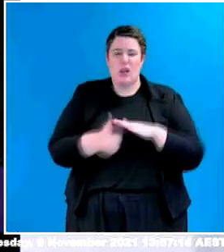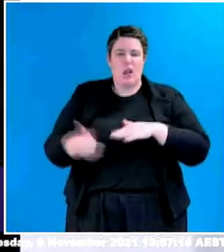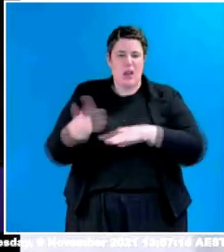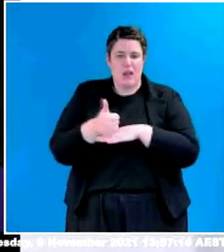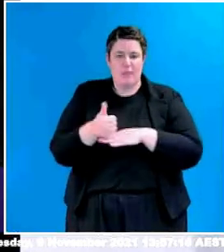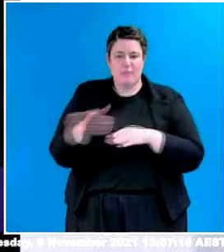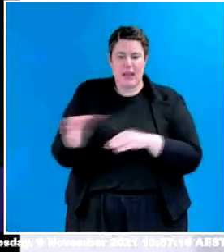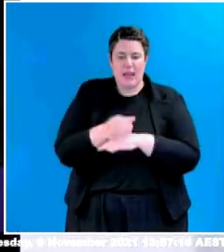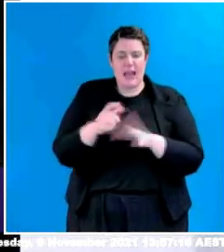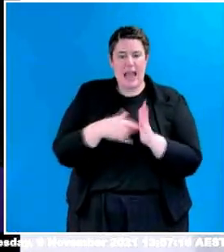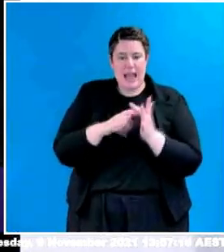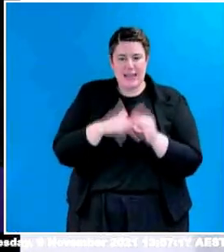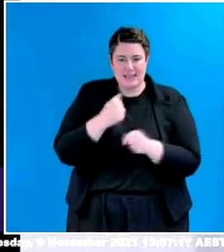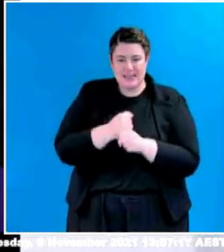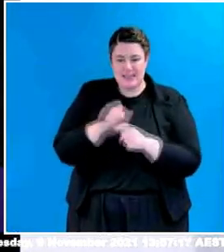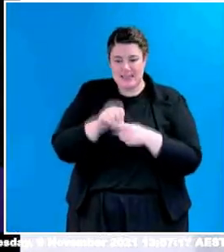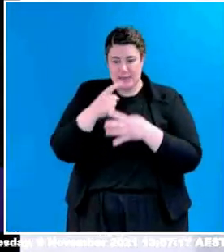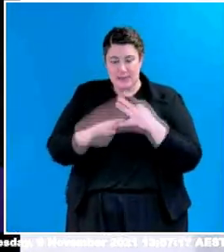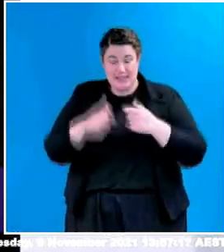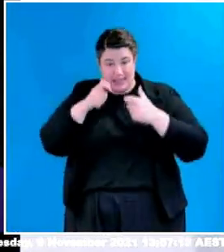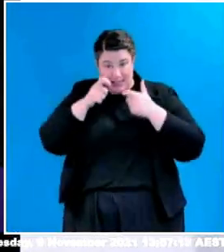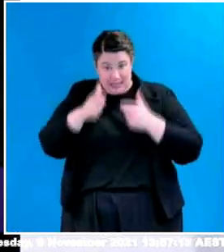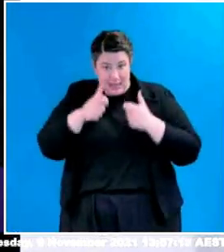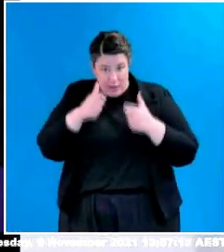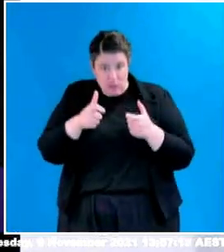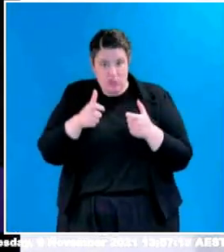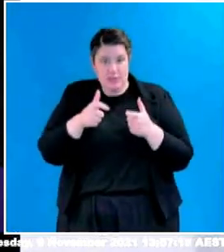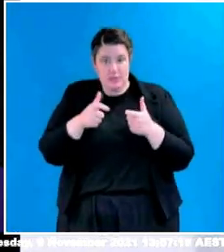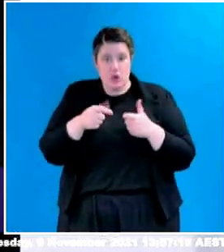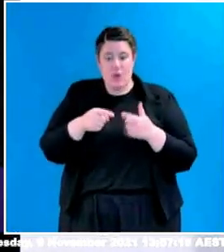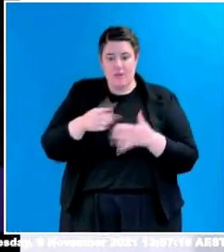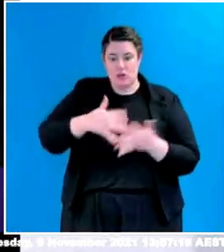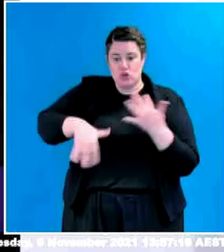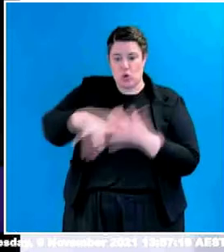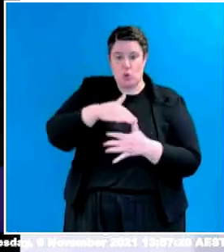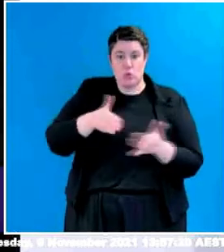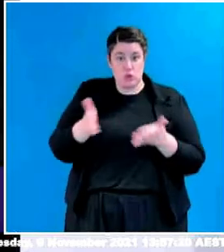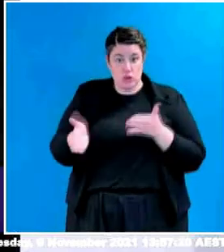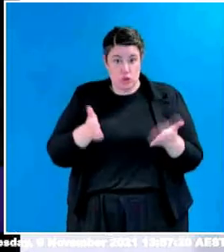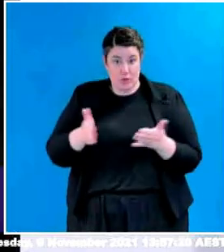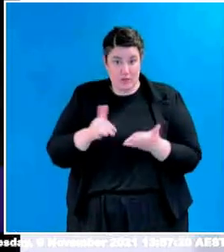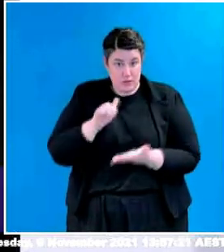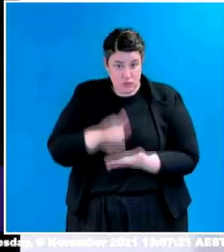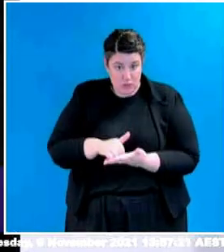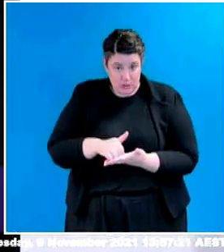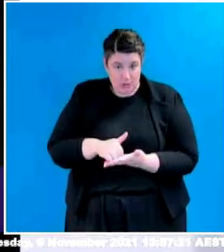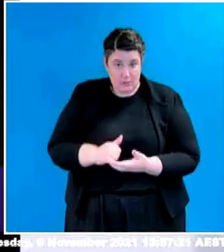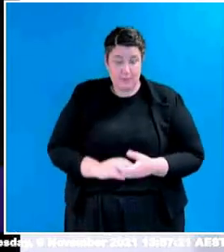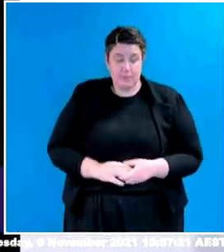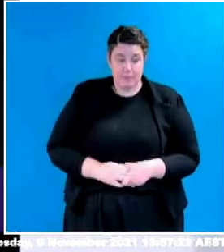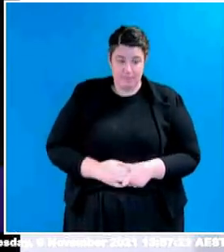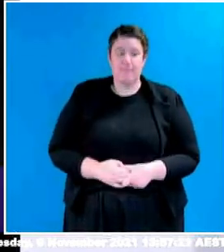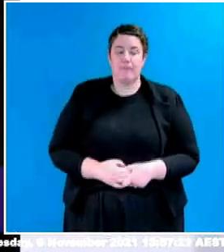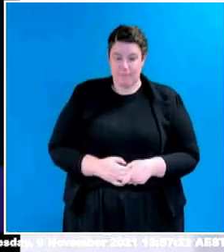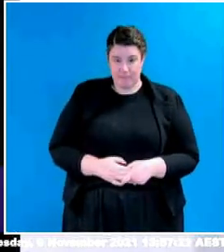Disability and Carers in the Department of Social Services; is that correct? That's correct.